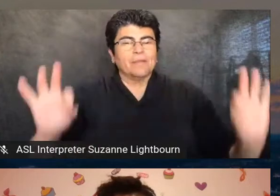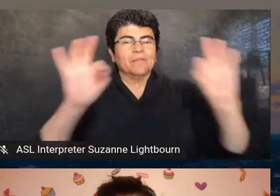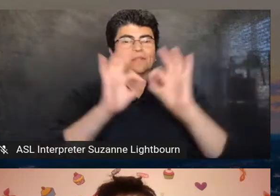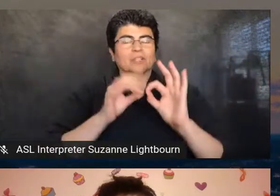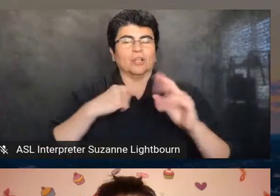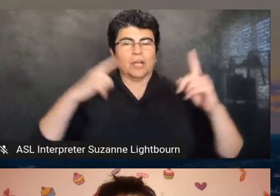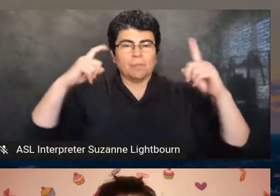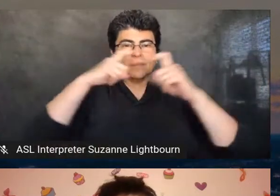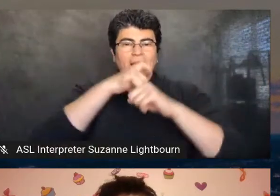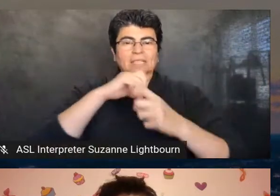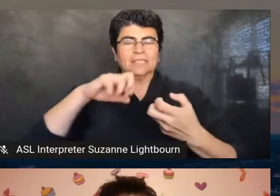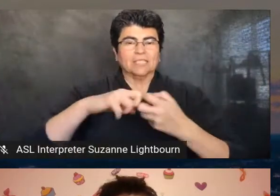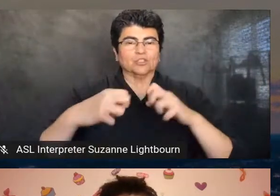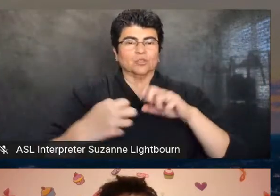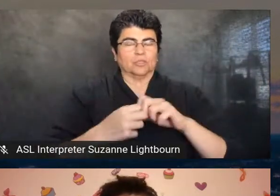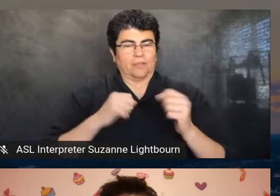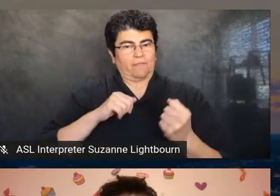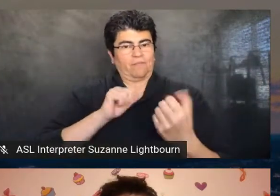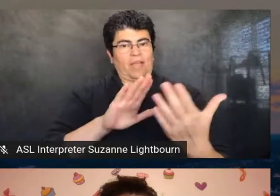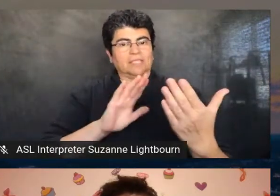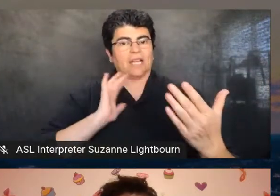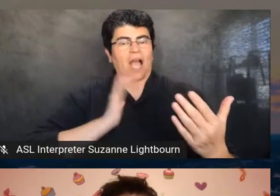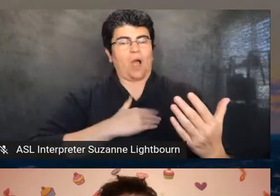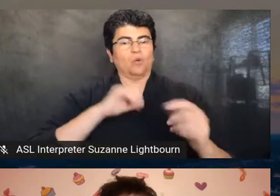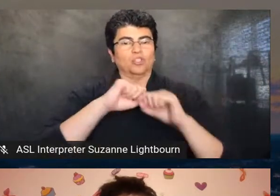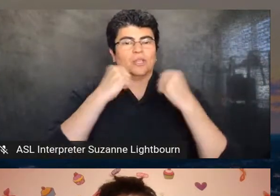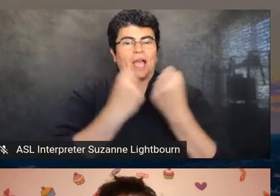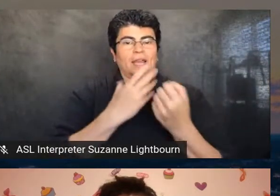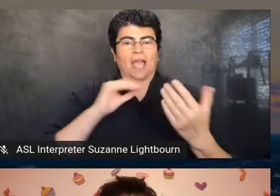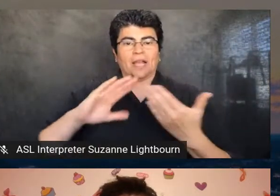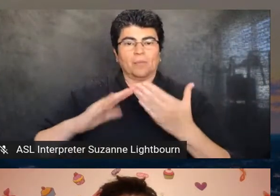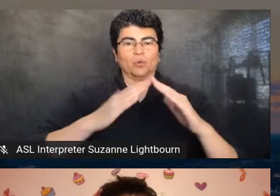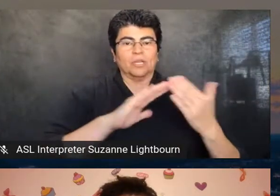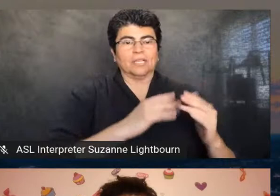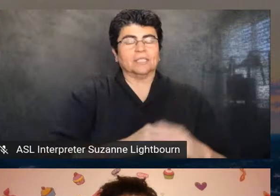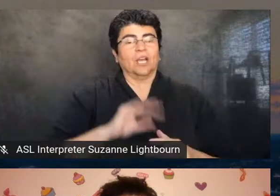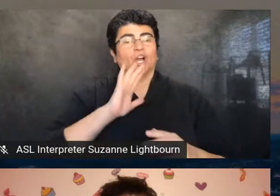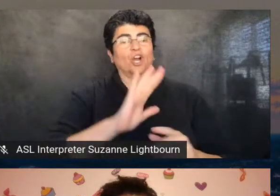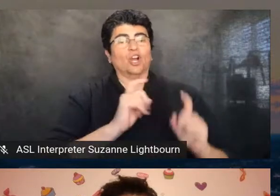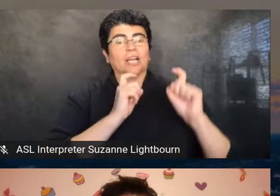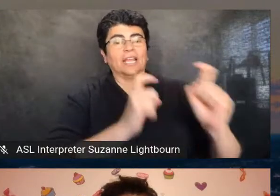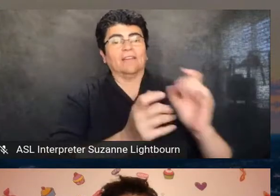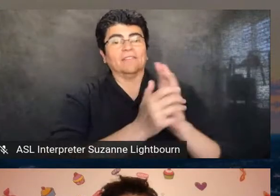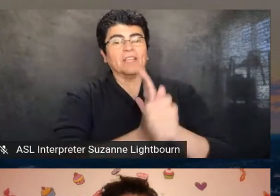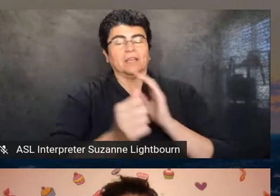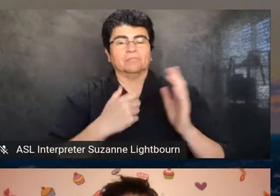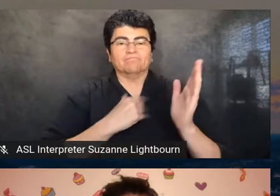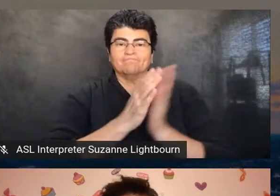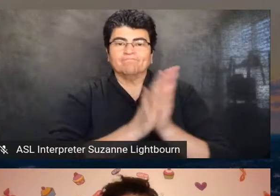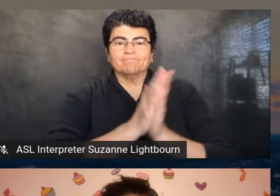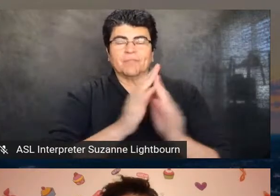facing our societies and communities. Her gift and passion as a designer and creative director